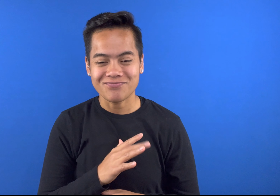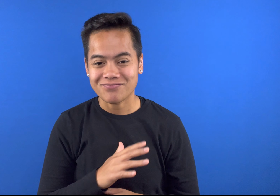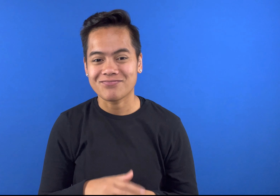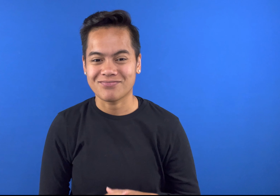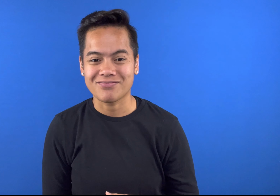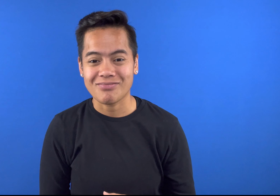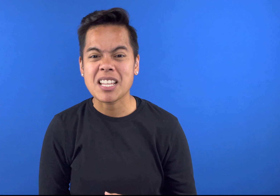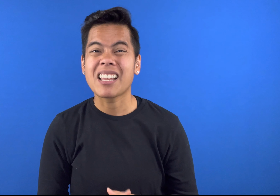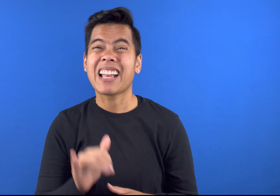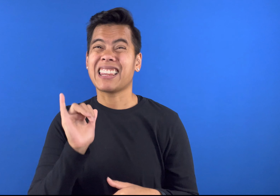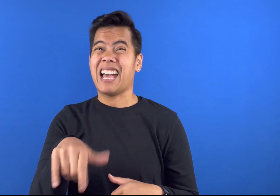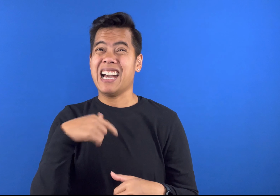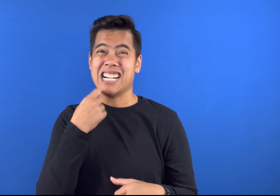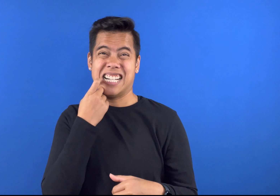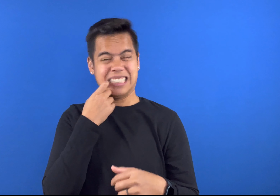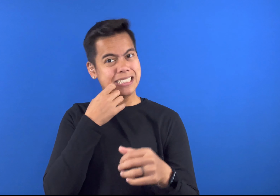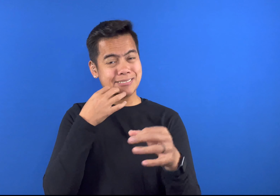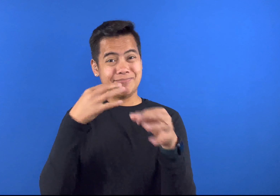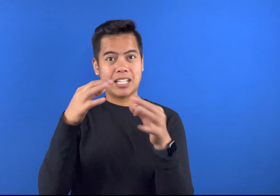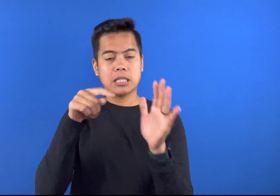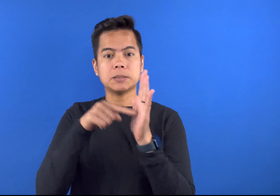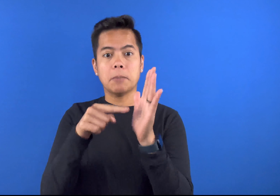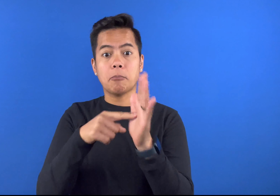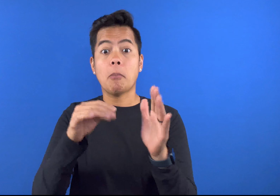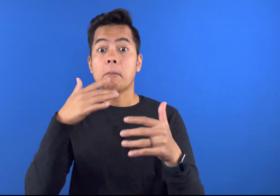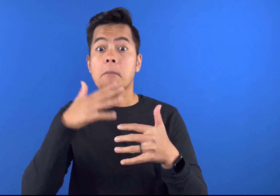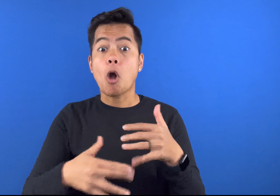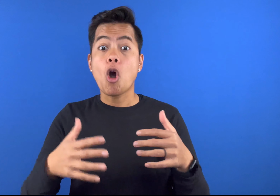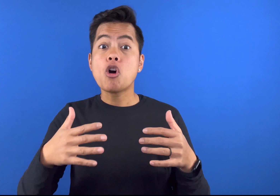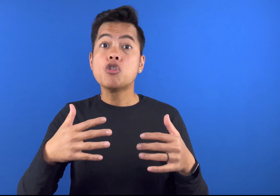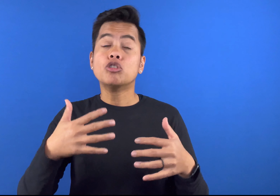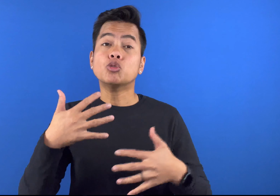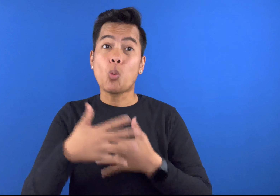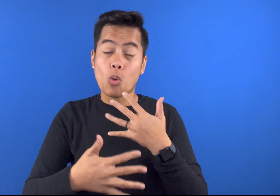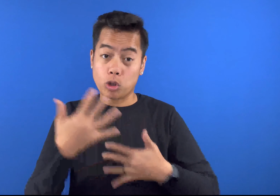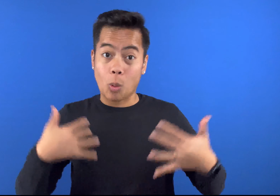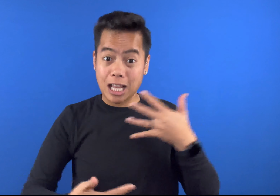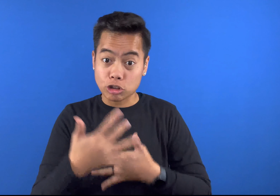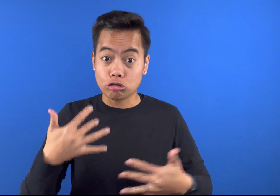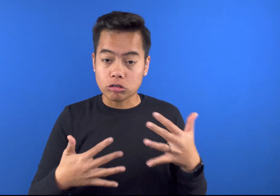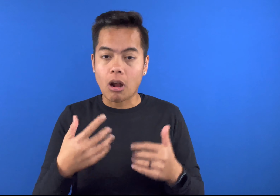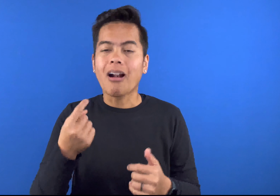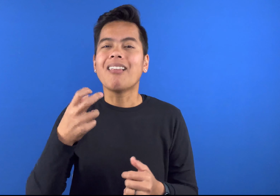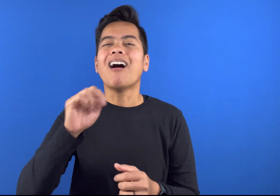Awesome, that I just explained the blood circulation,